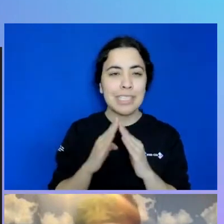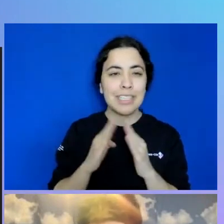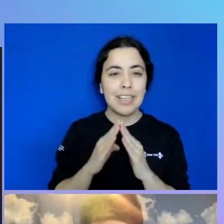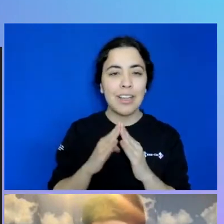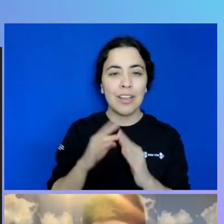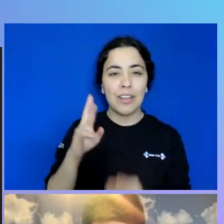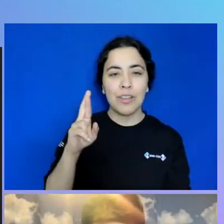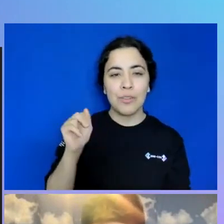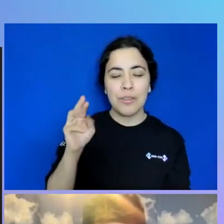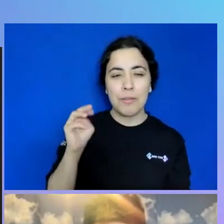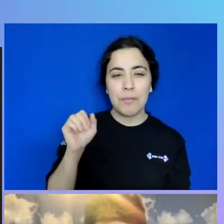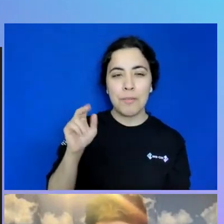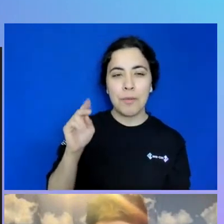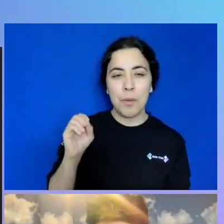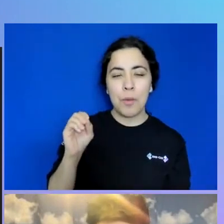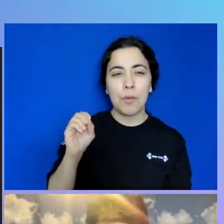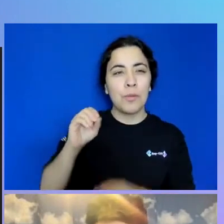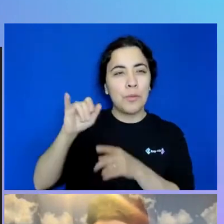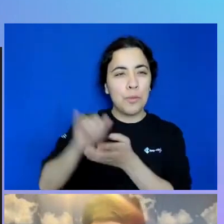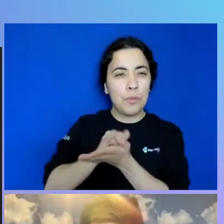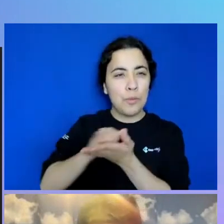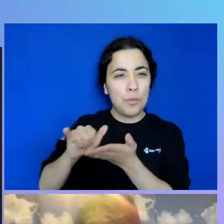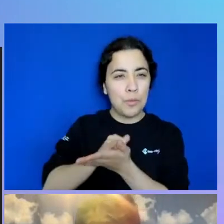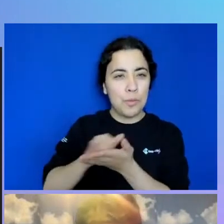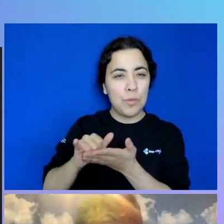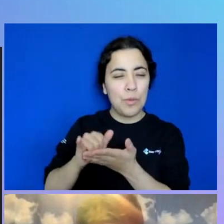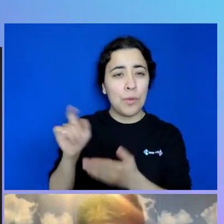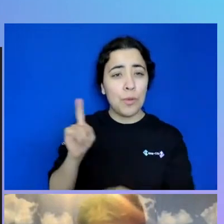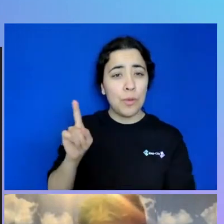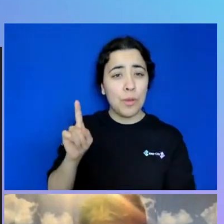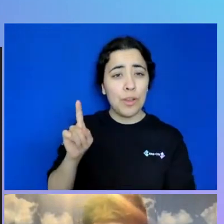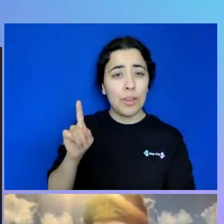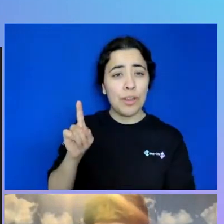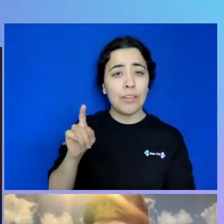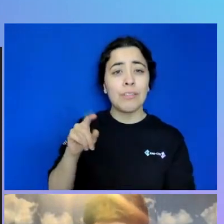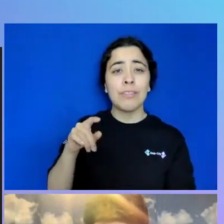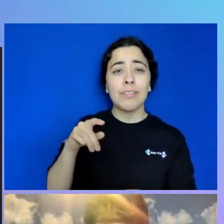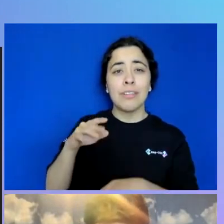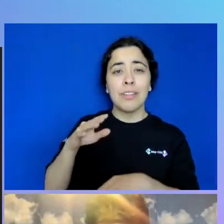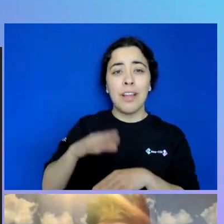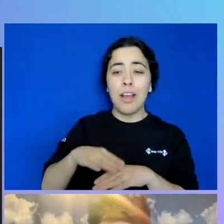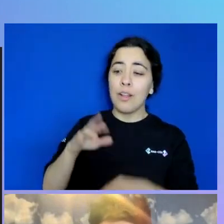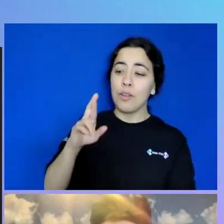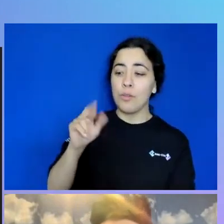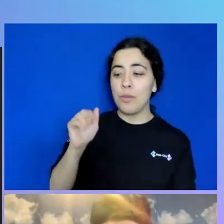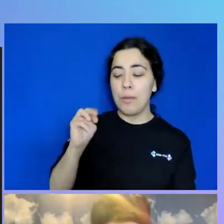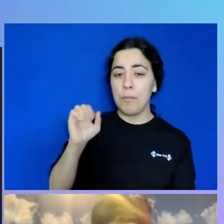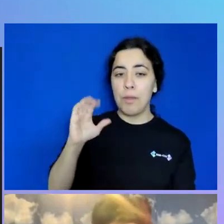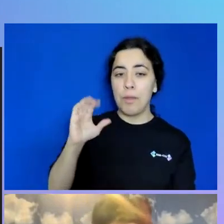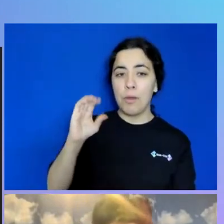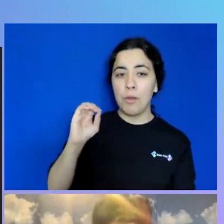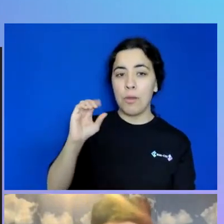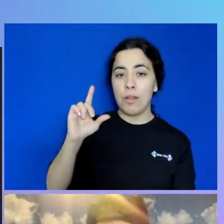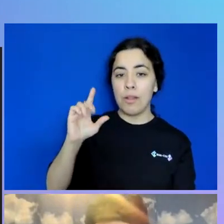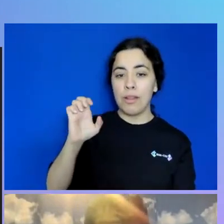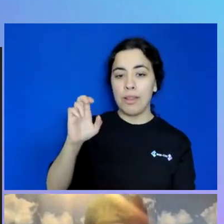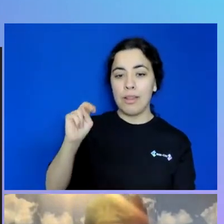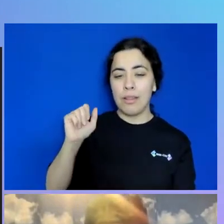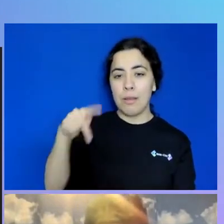York, which is, uh, on unseated Ramapo, Lenape land and, uh, I'm